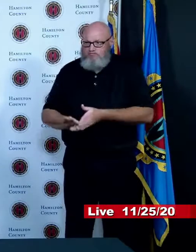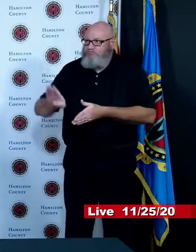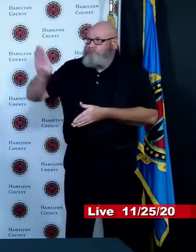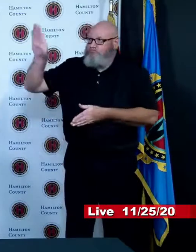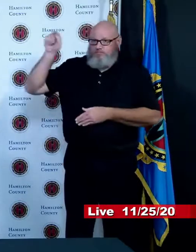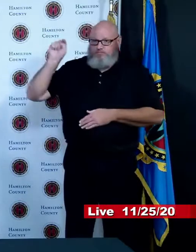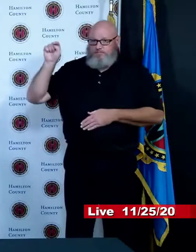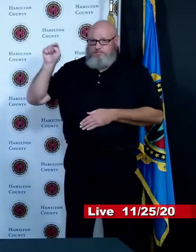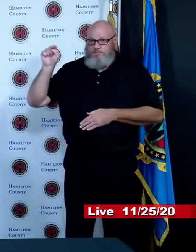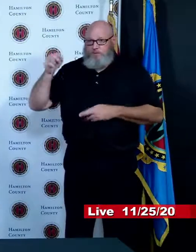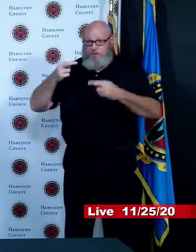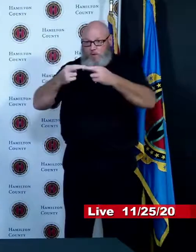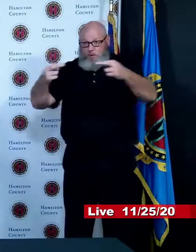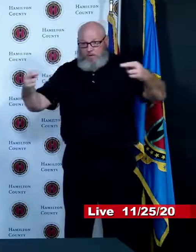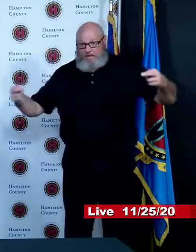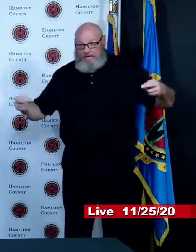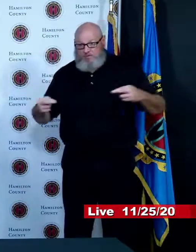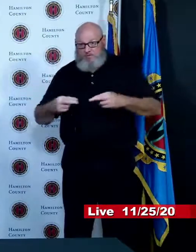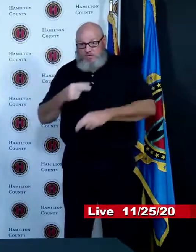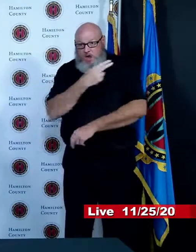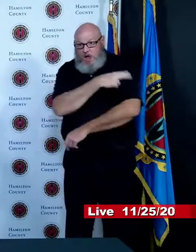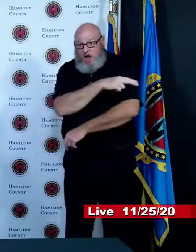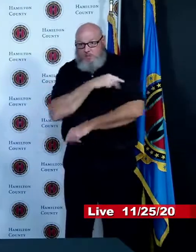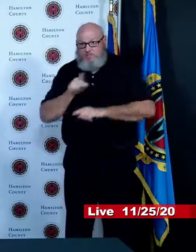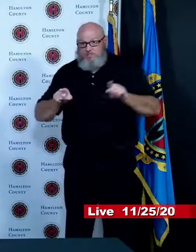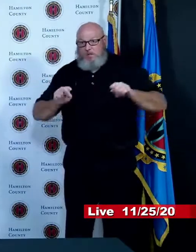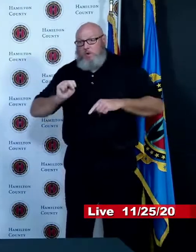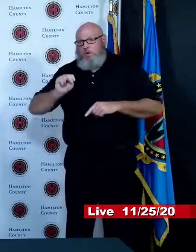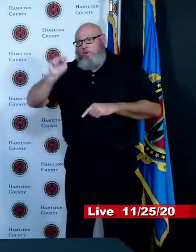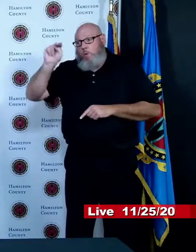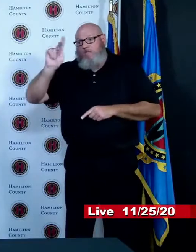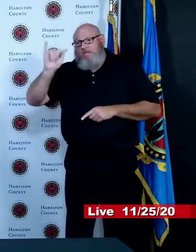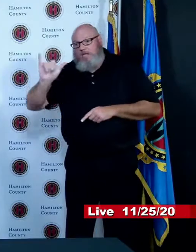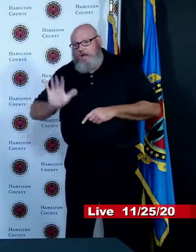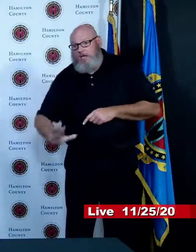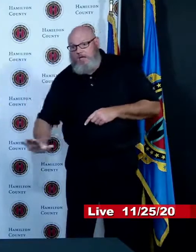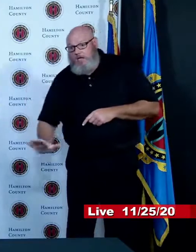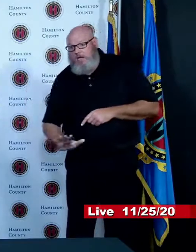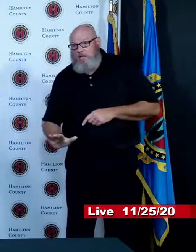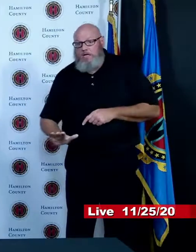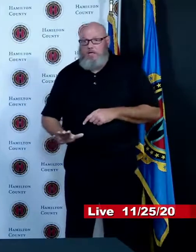filling up in Northern Kentucky I'm not sure of the relationship between the two areas regarding